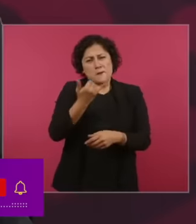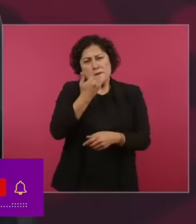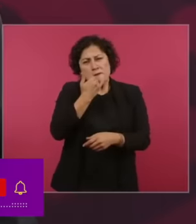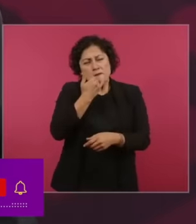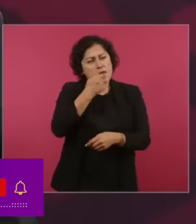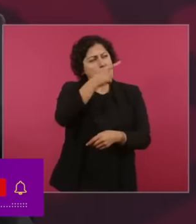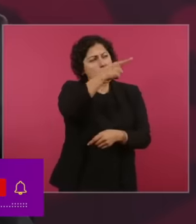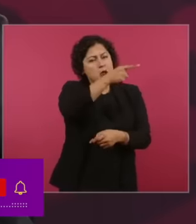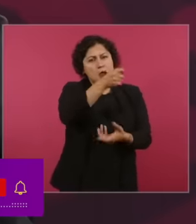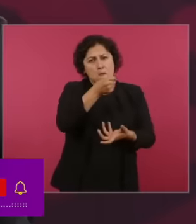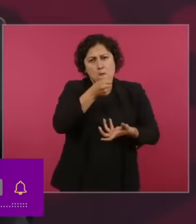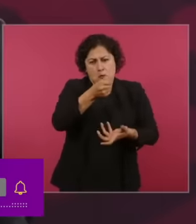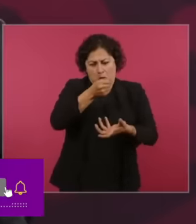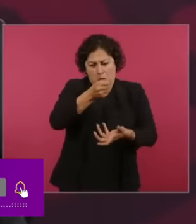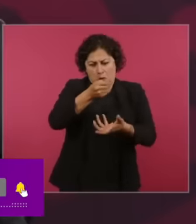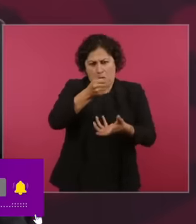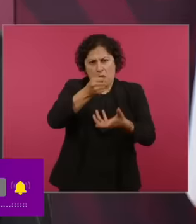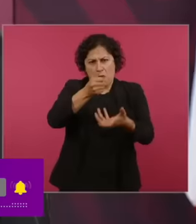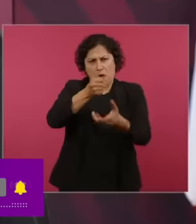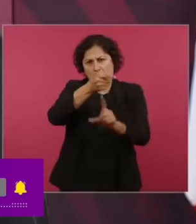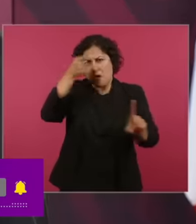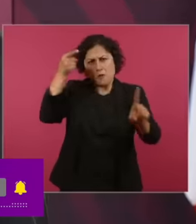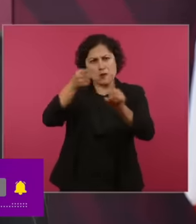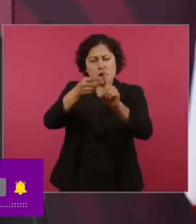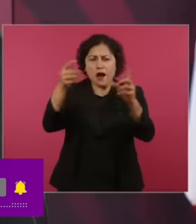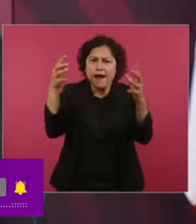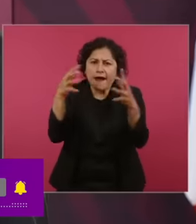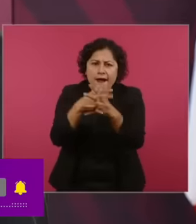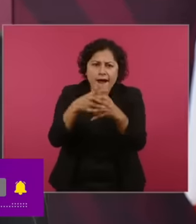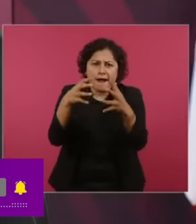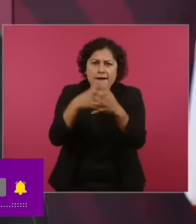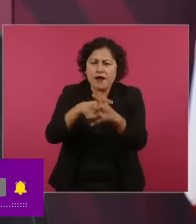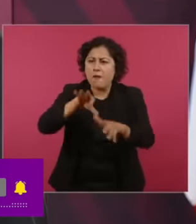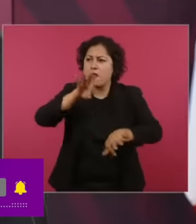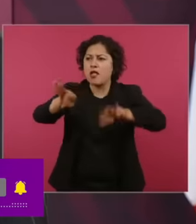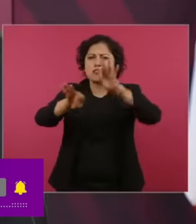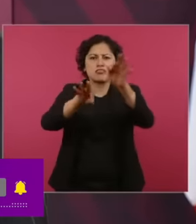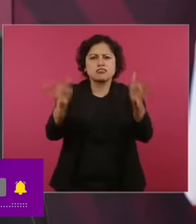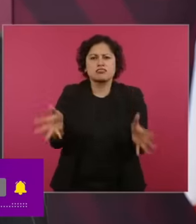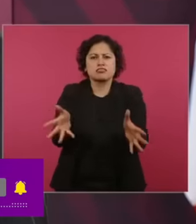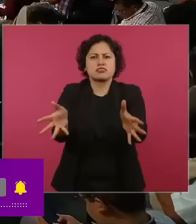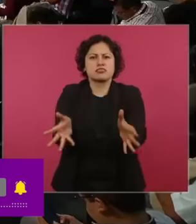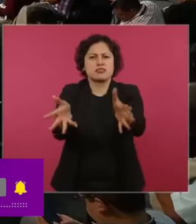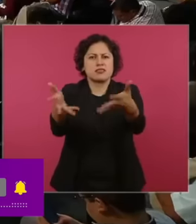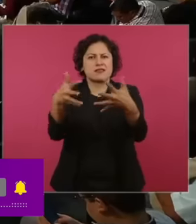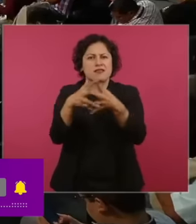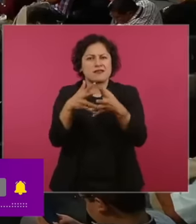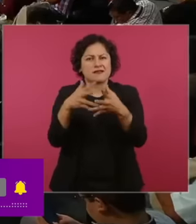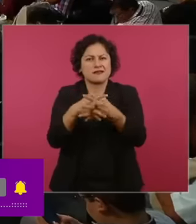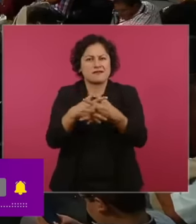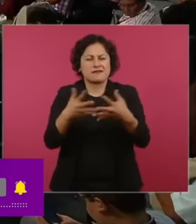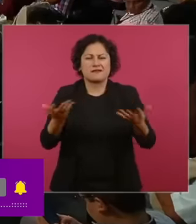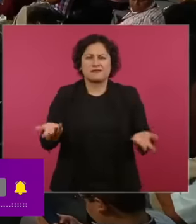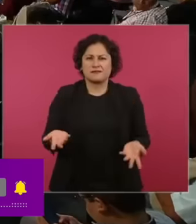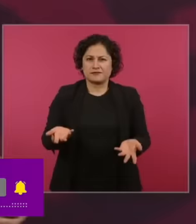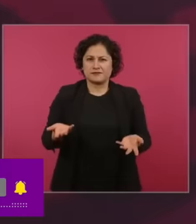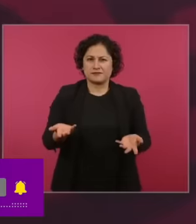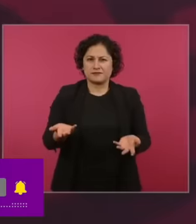war to